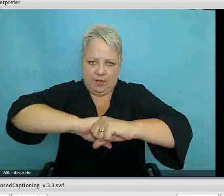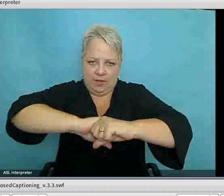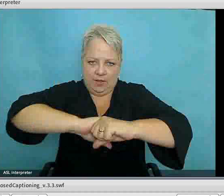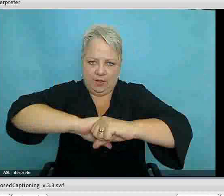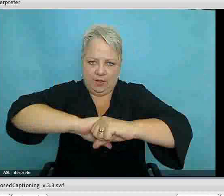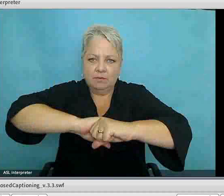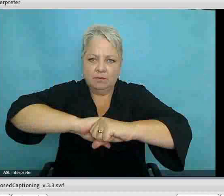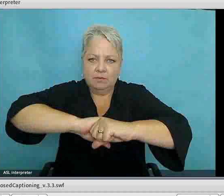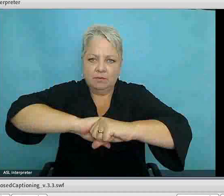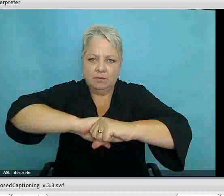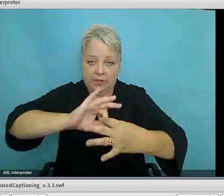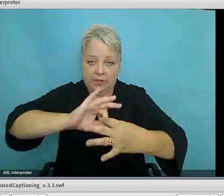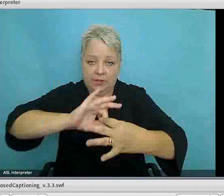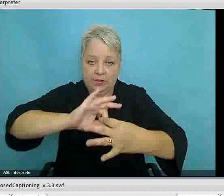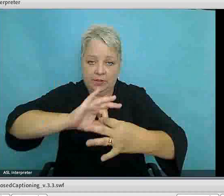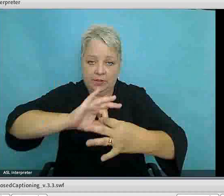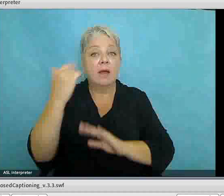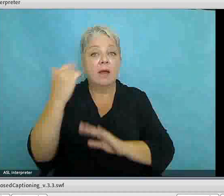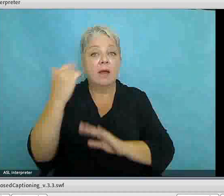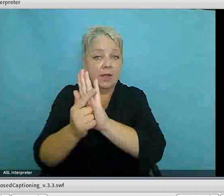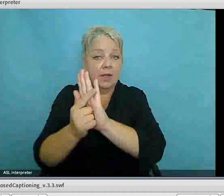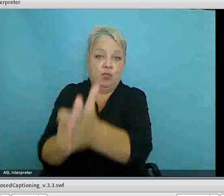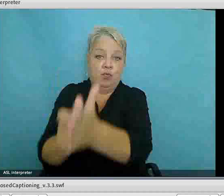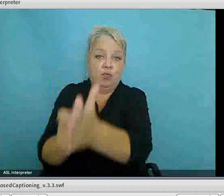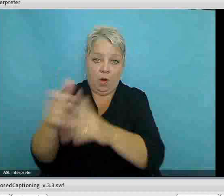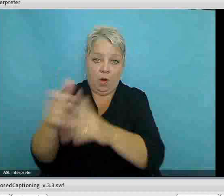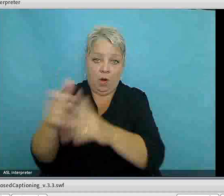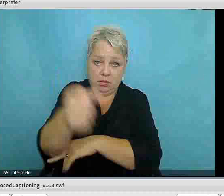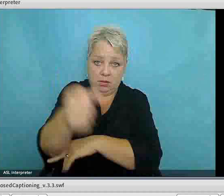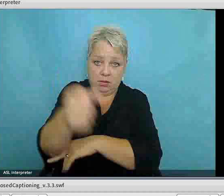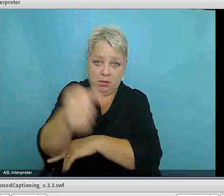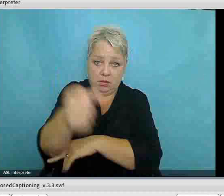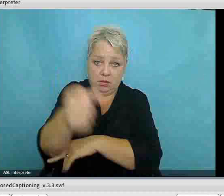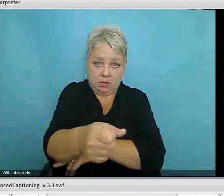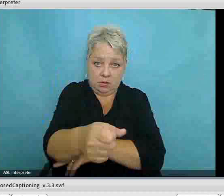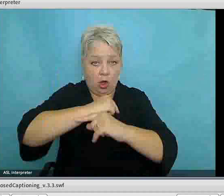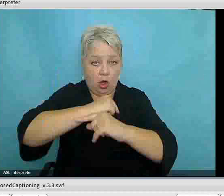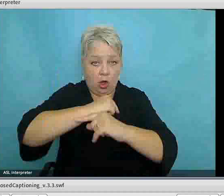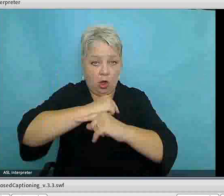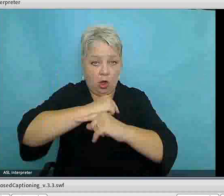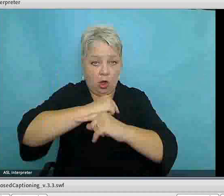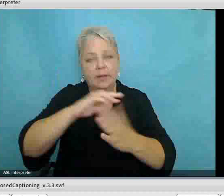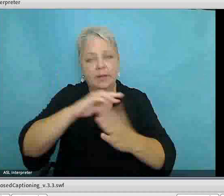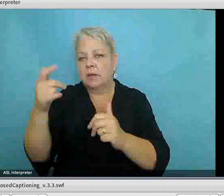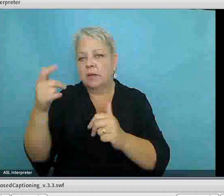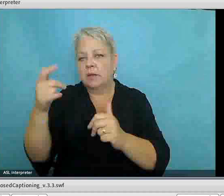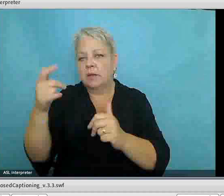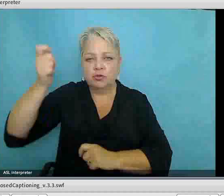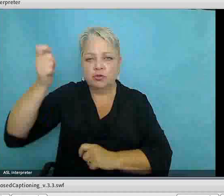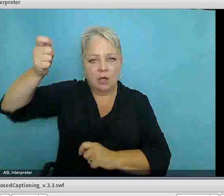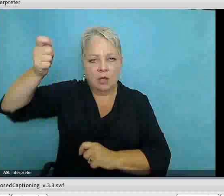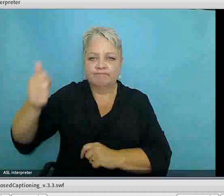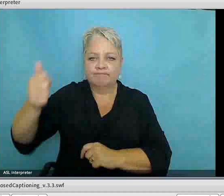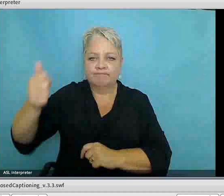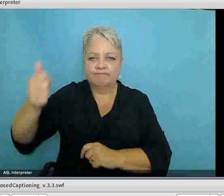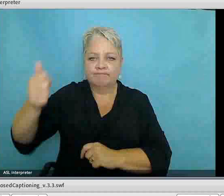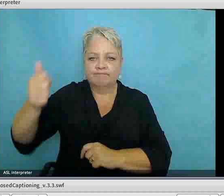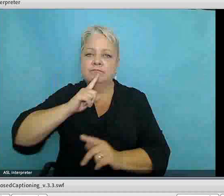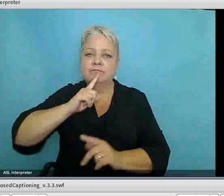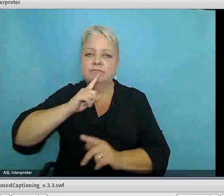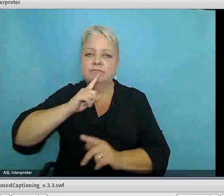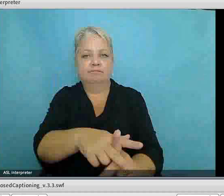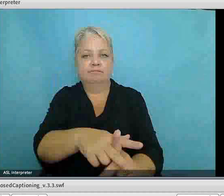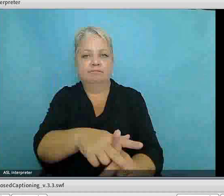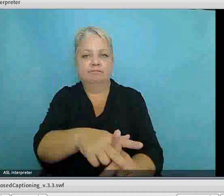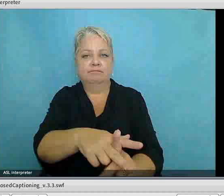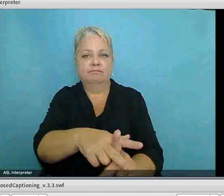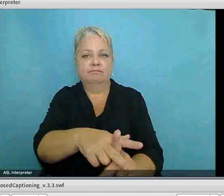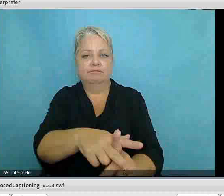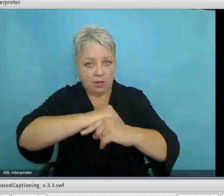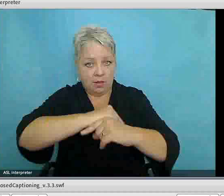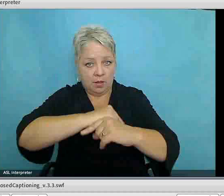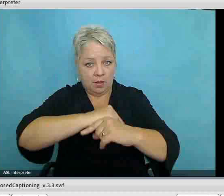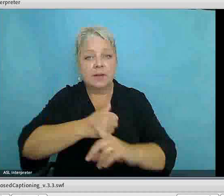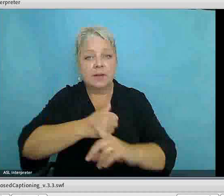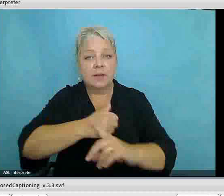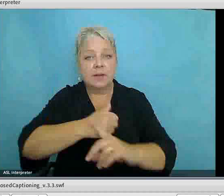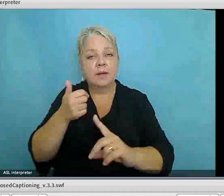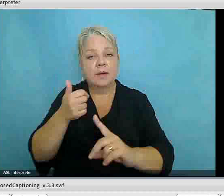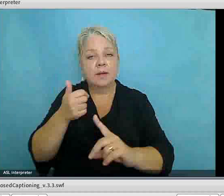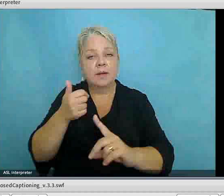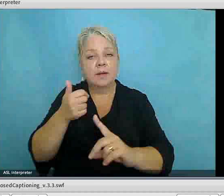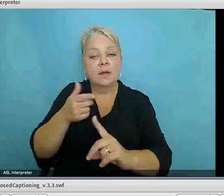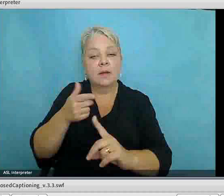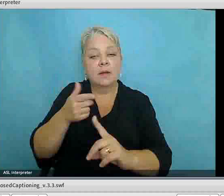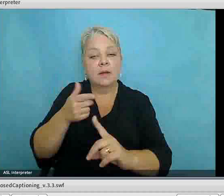determined through the courts to act on behalf of the member, then we will be communicating